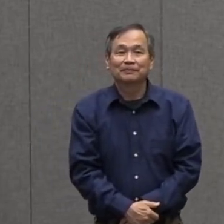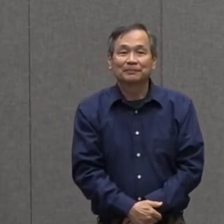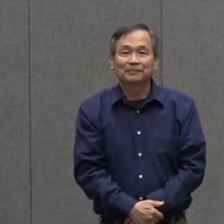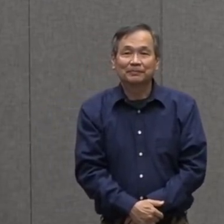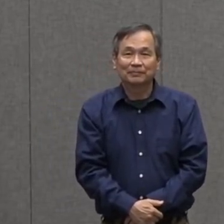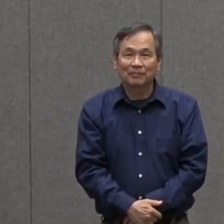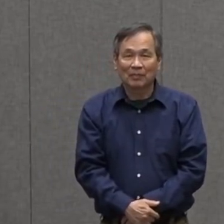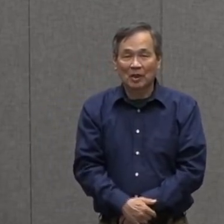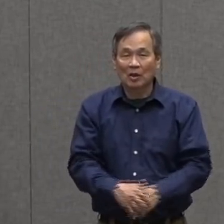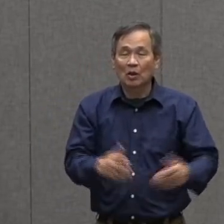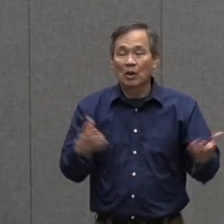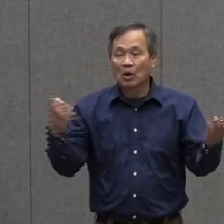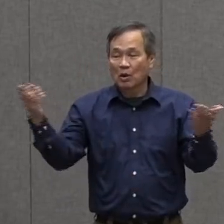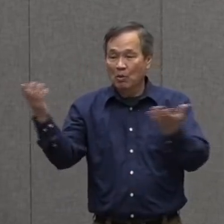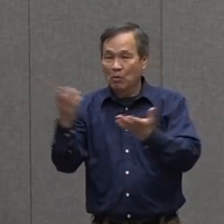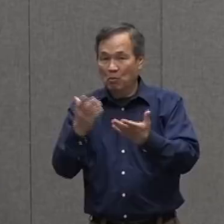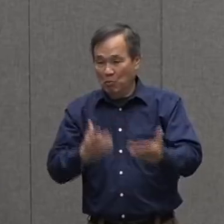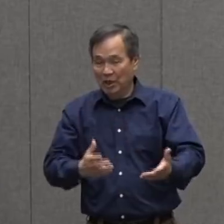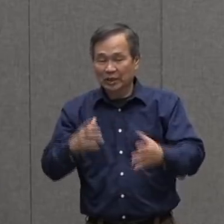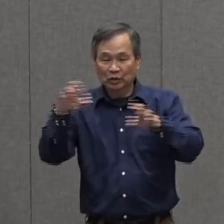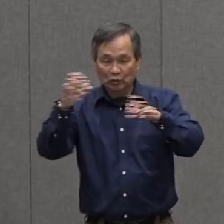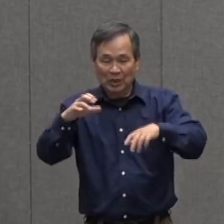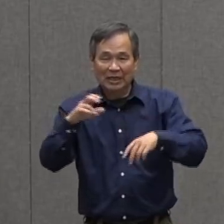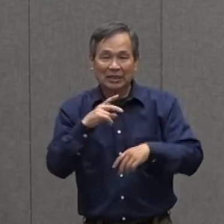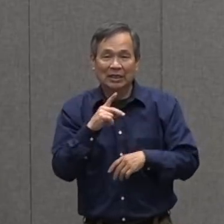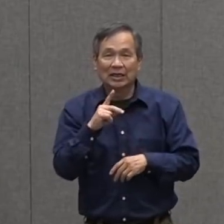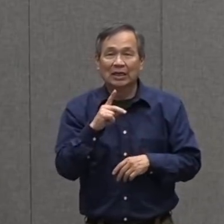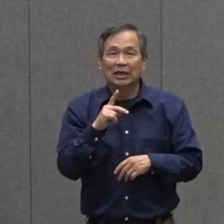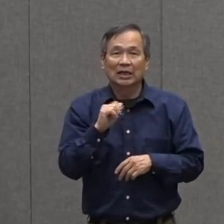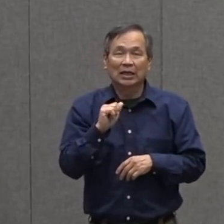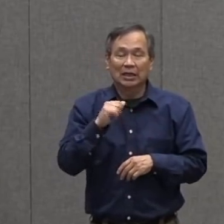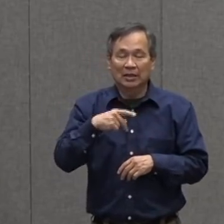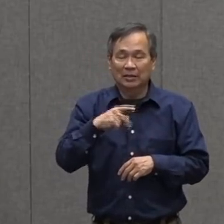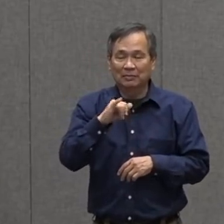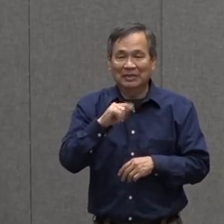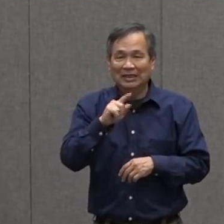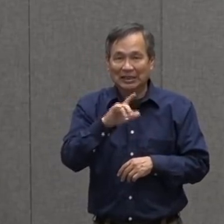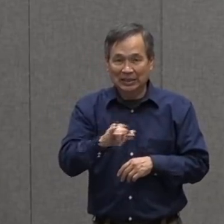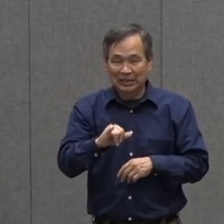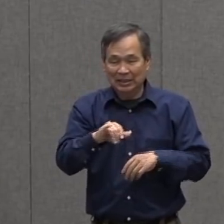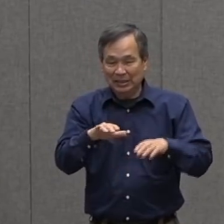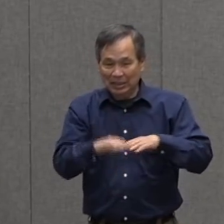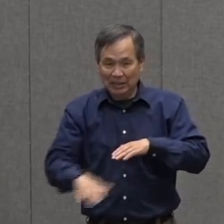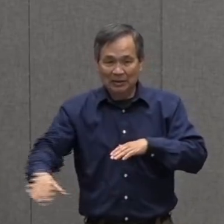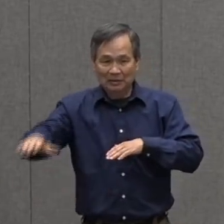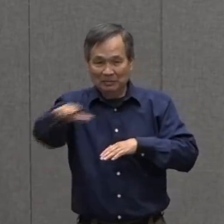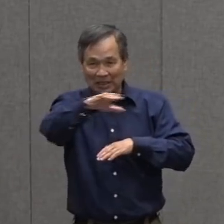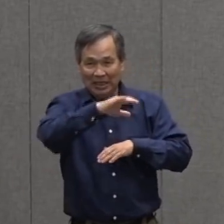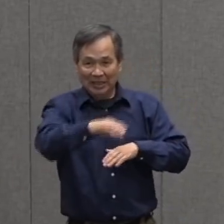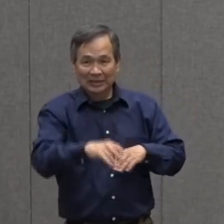"Bringing the Rain to Kapiti Plain" by Verna Aardema. Pictures by Beatrice Vidal.